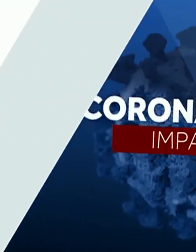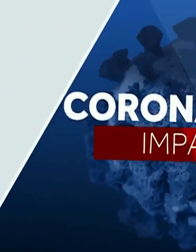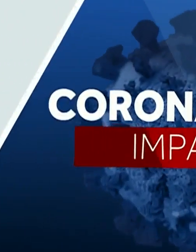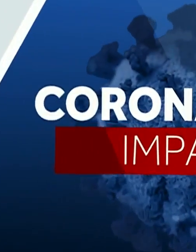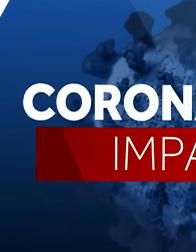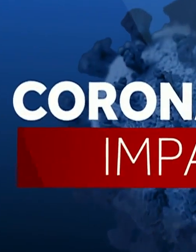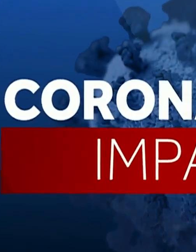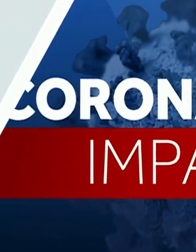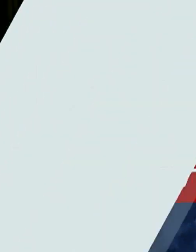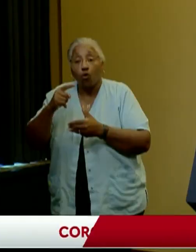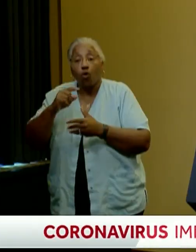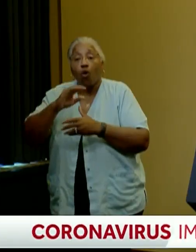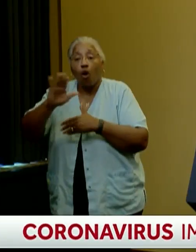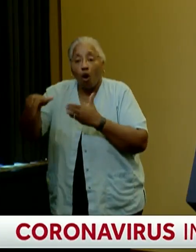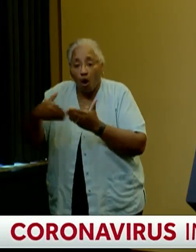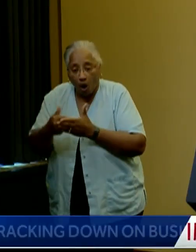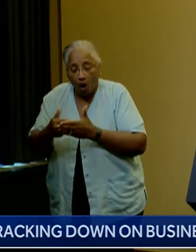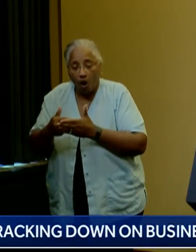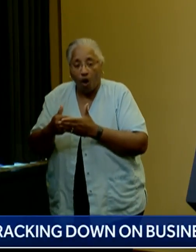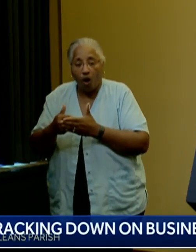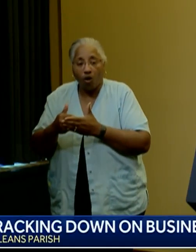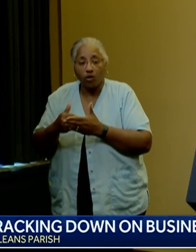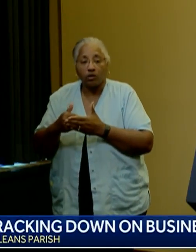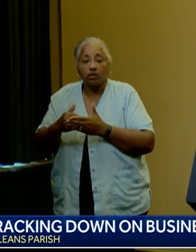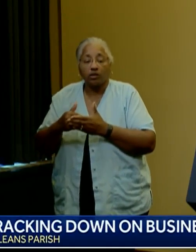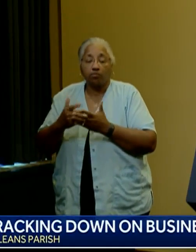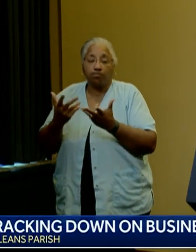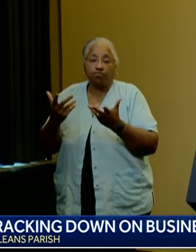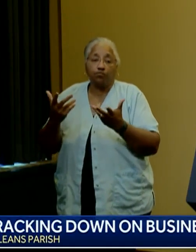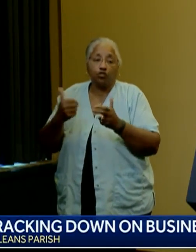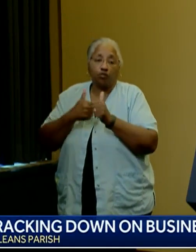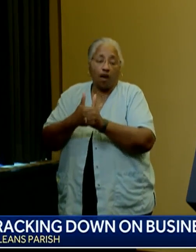GONE UP BY ALMOST 100.